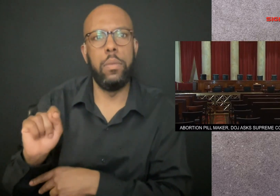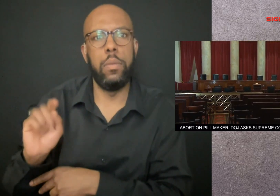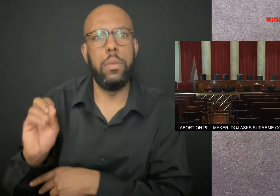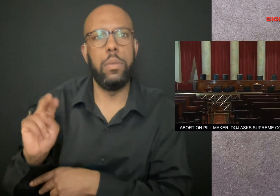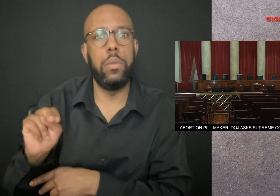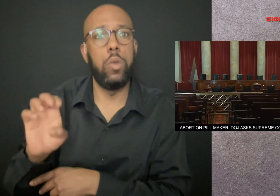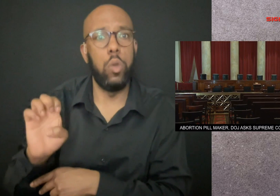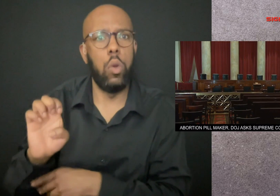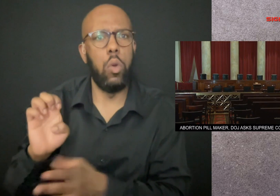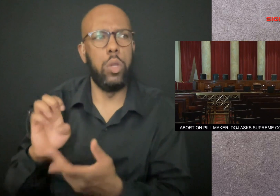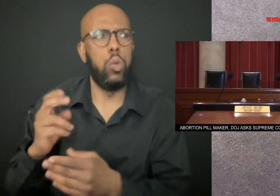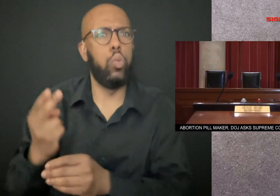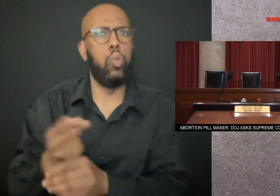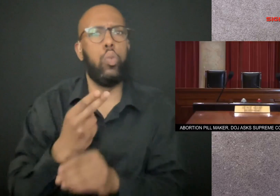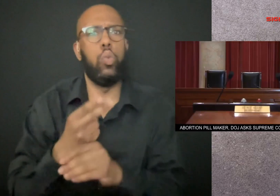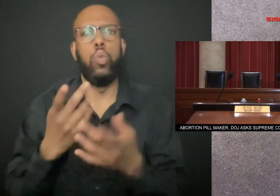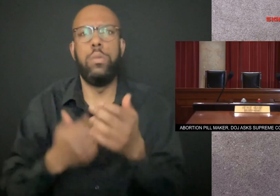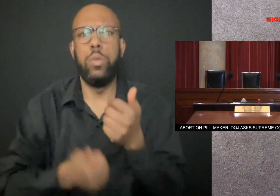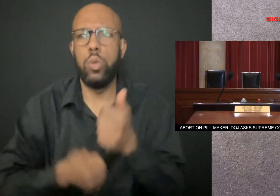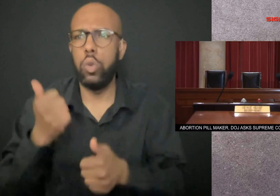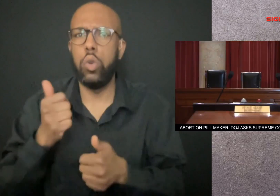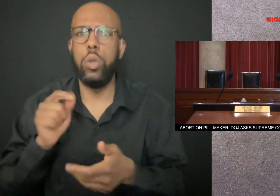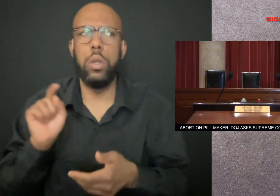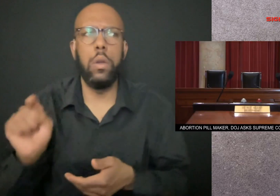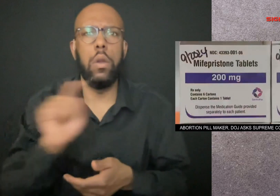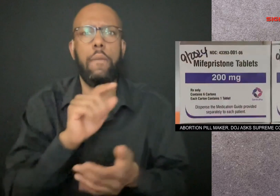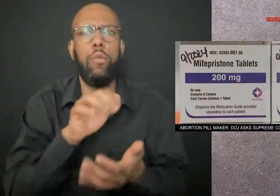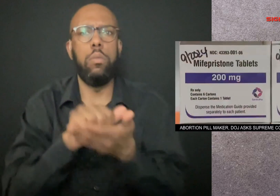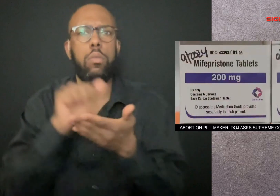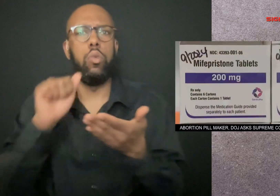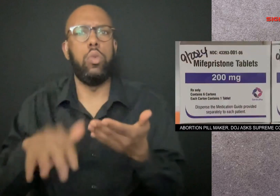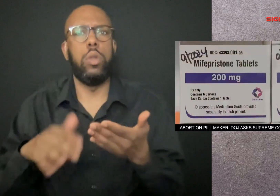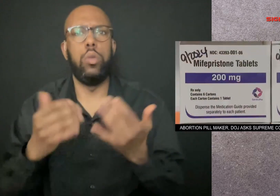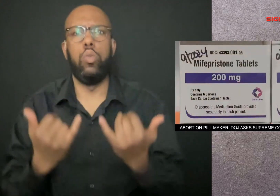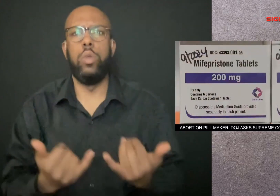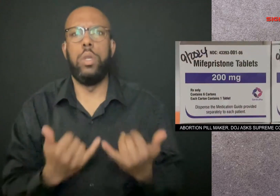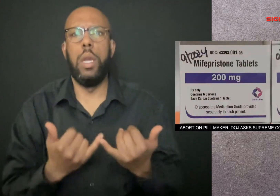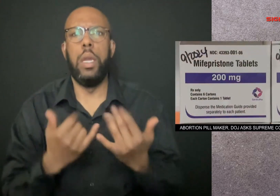the Justice Department as well as drugmaker Danco